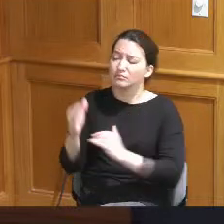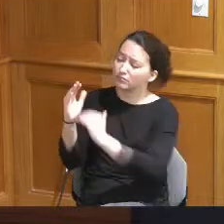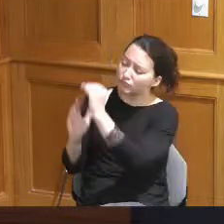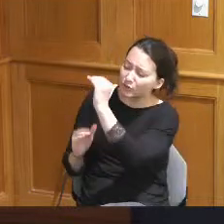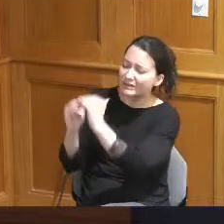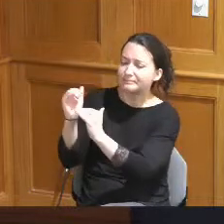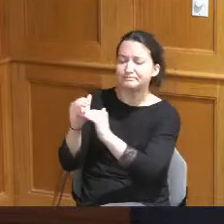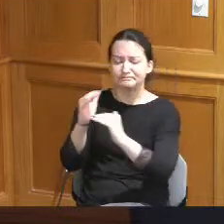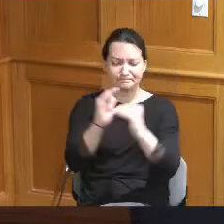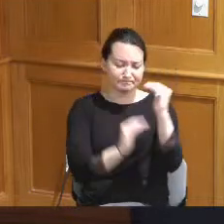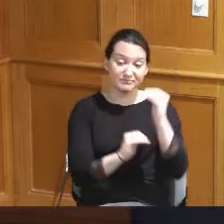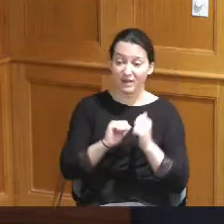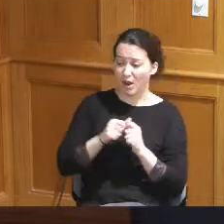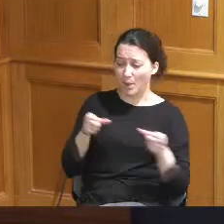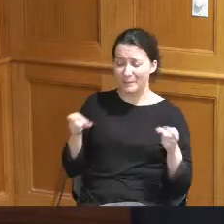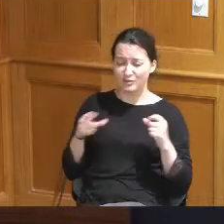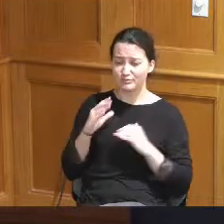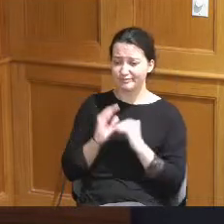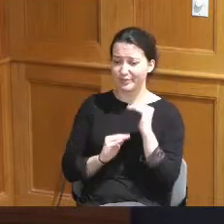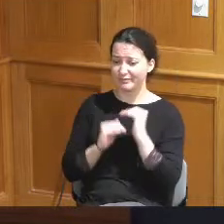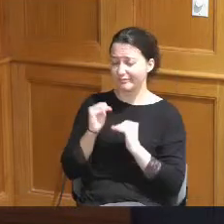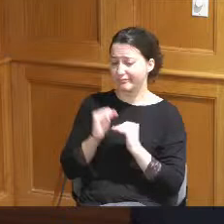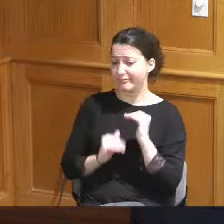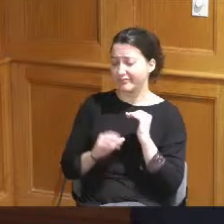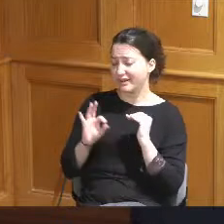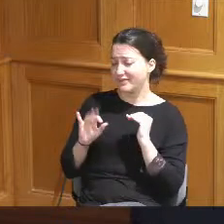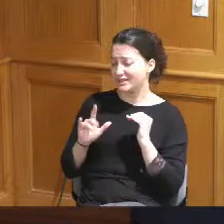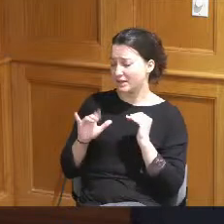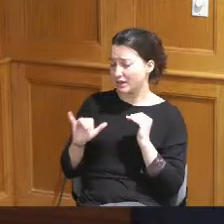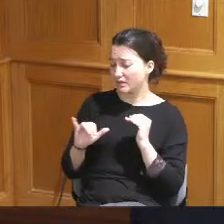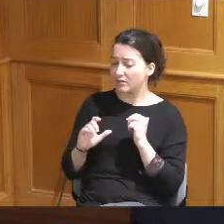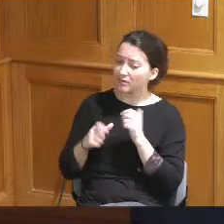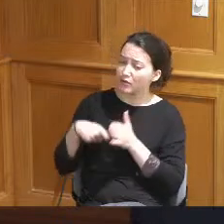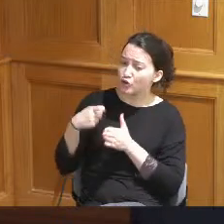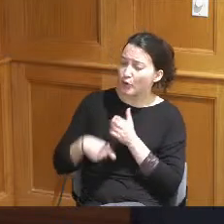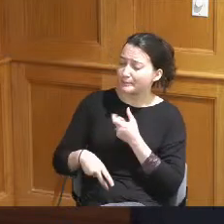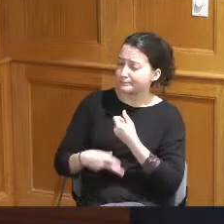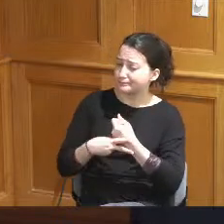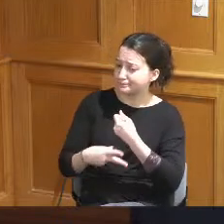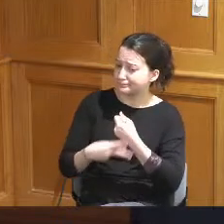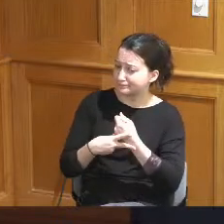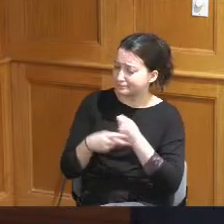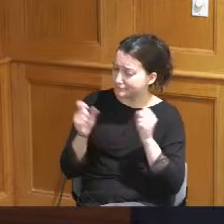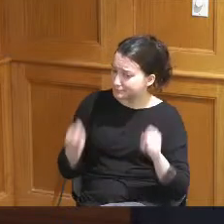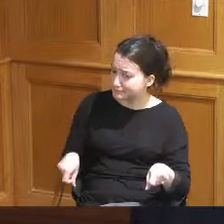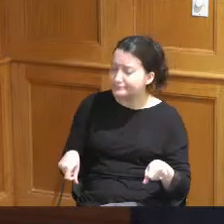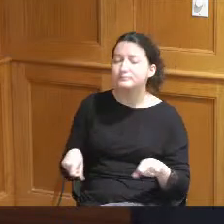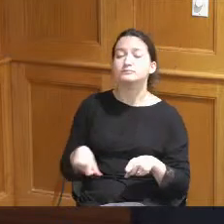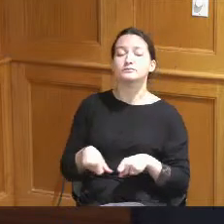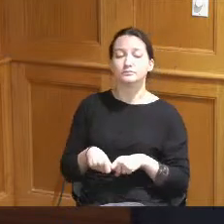best way to manage our facilities and the most cost effective way to manage our facilities to